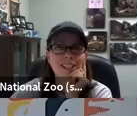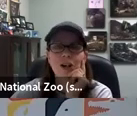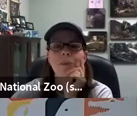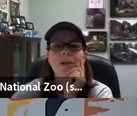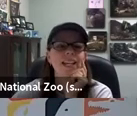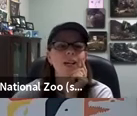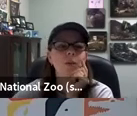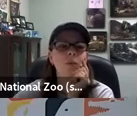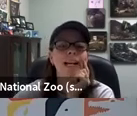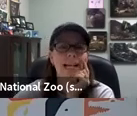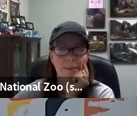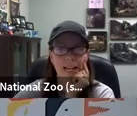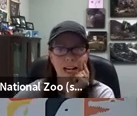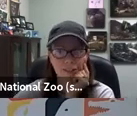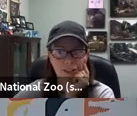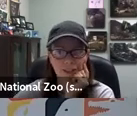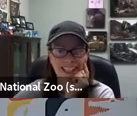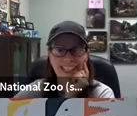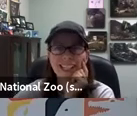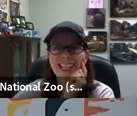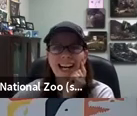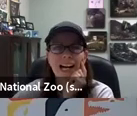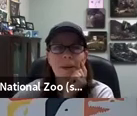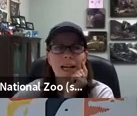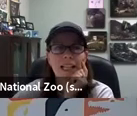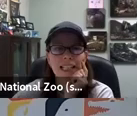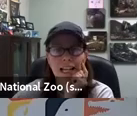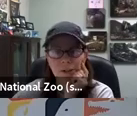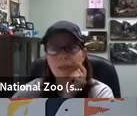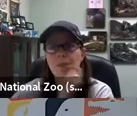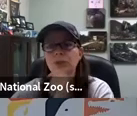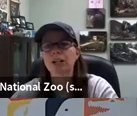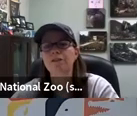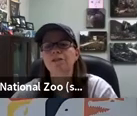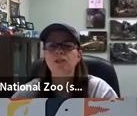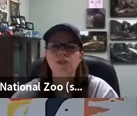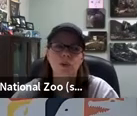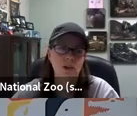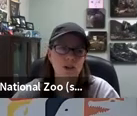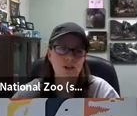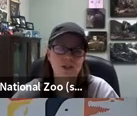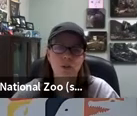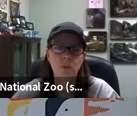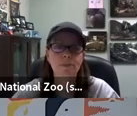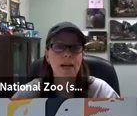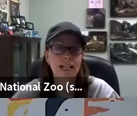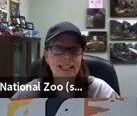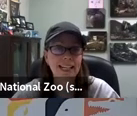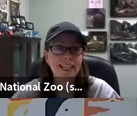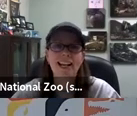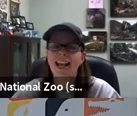start by saying what I am not. A lot of people confuse horticulture